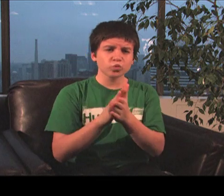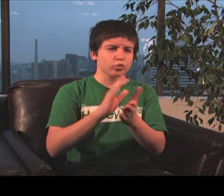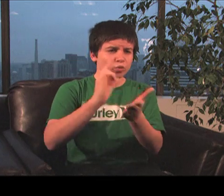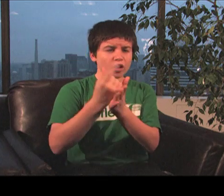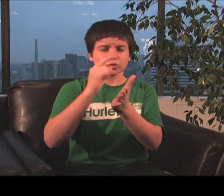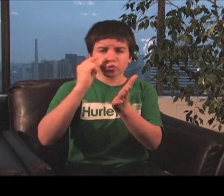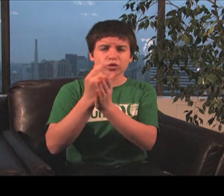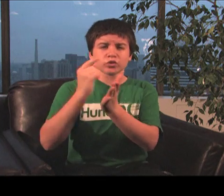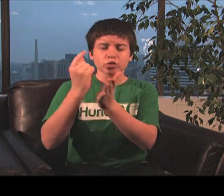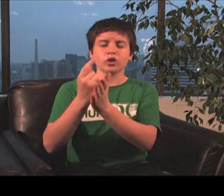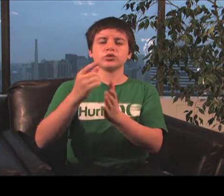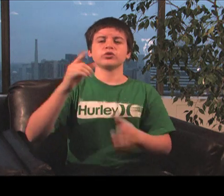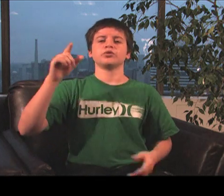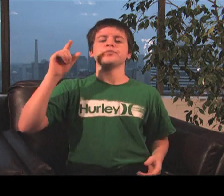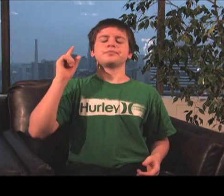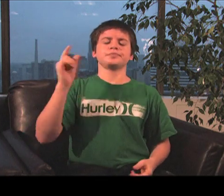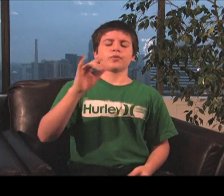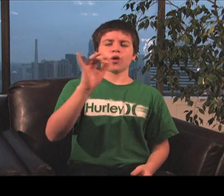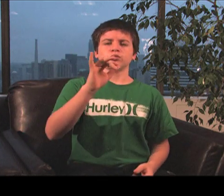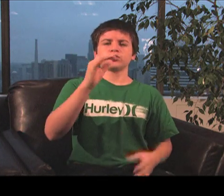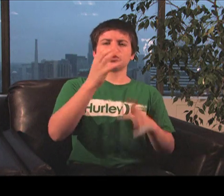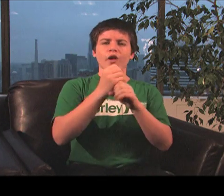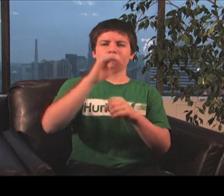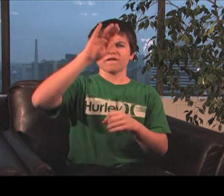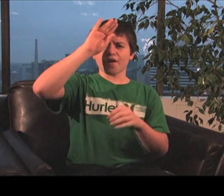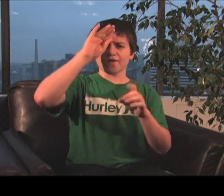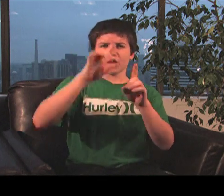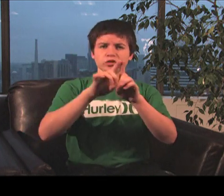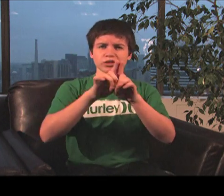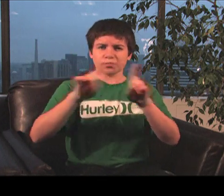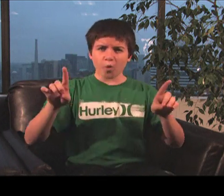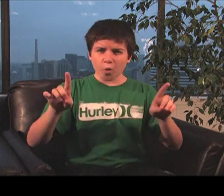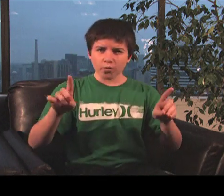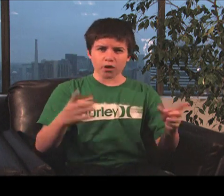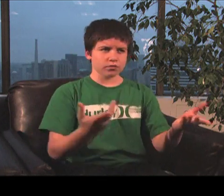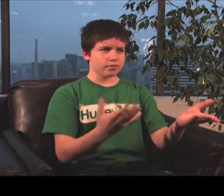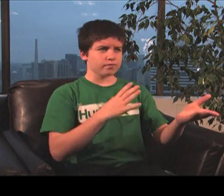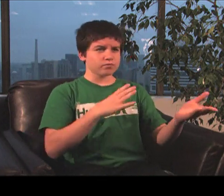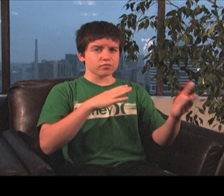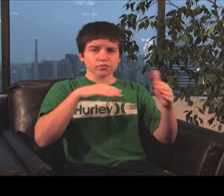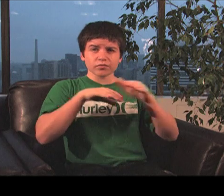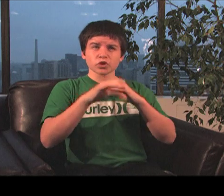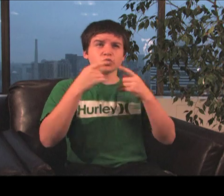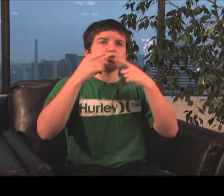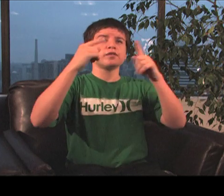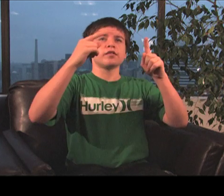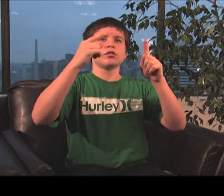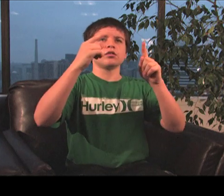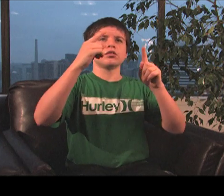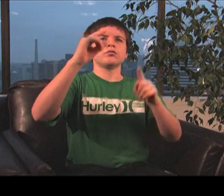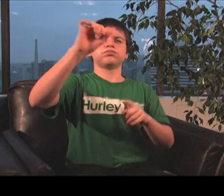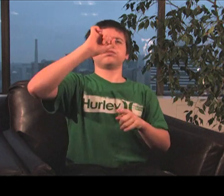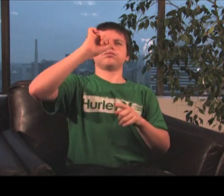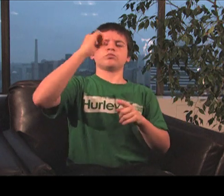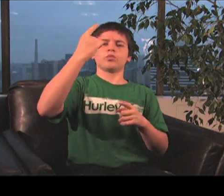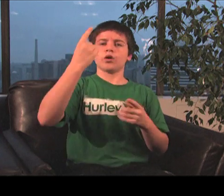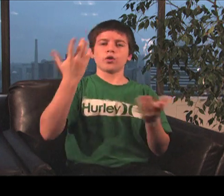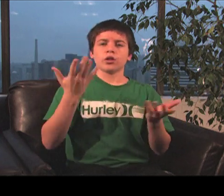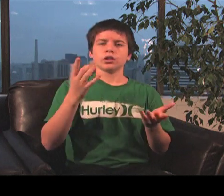She graduated from high school then went on to college and got a diploma in fire-fighting.